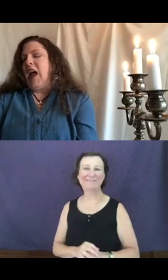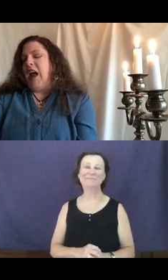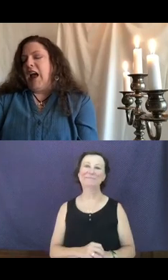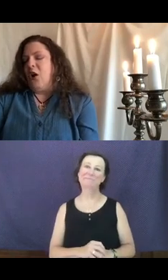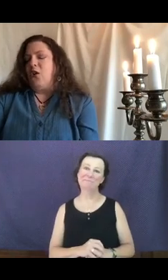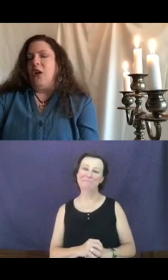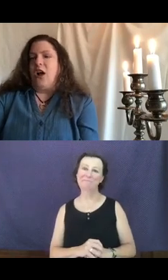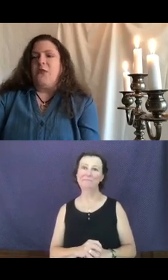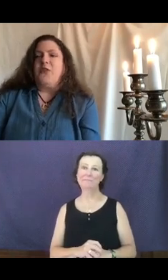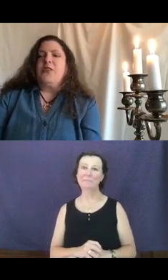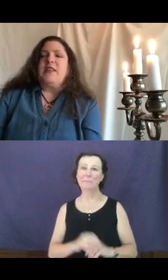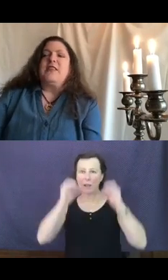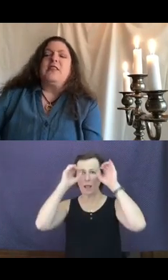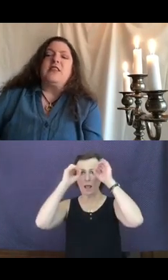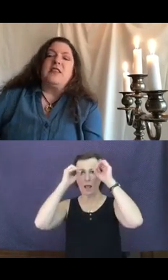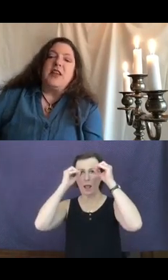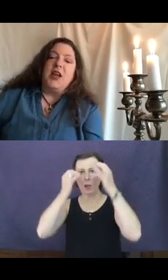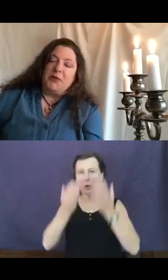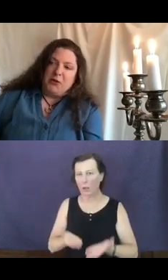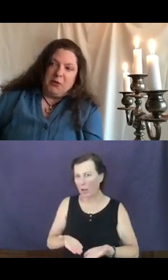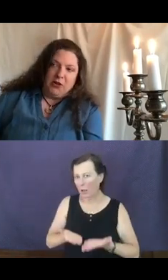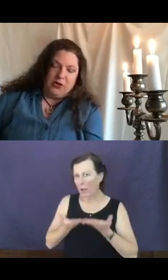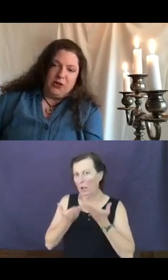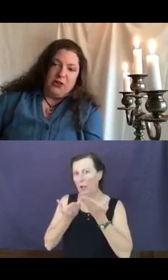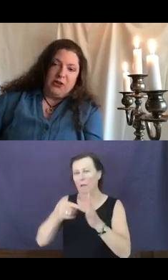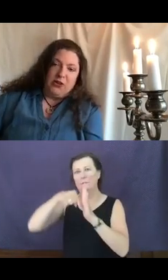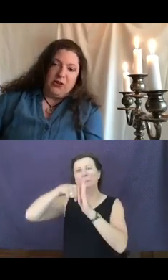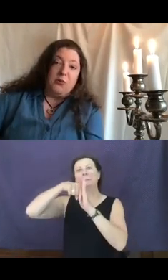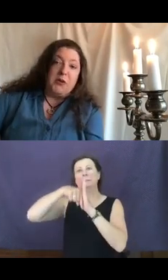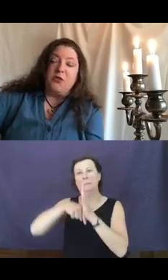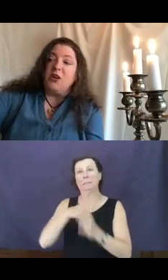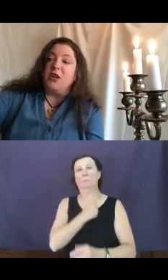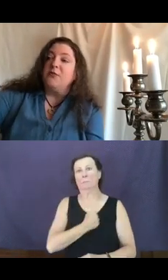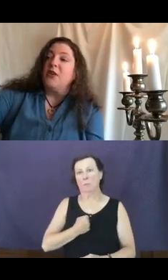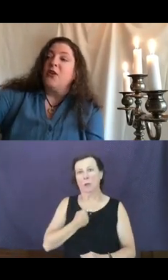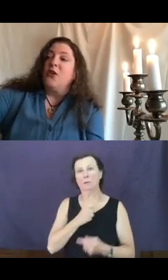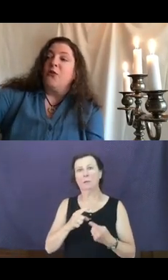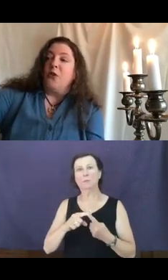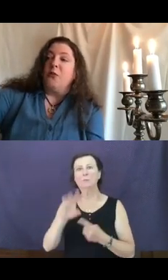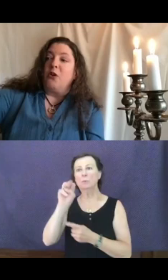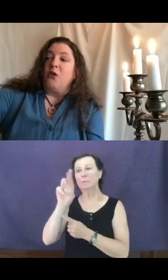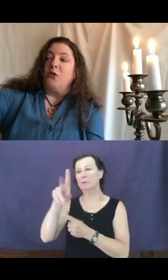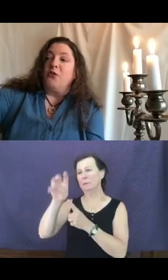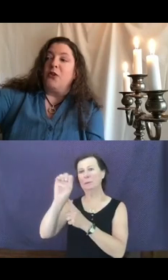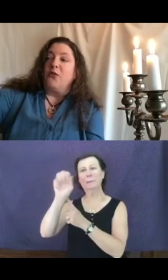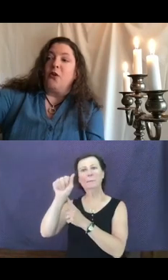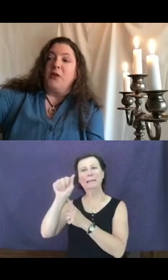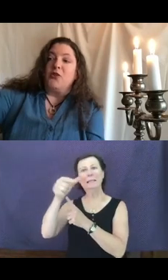Owl offers his deepest apology to Mr. P. Green, former owner of the aforementioned